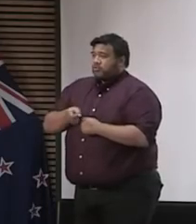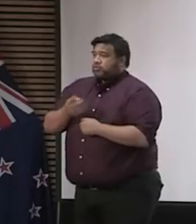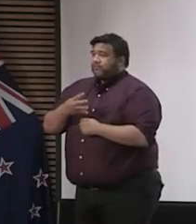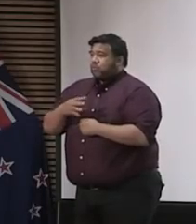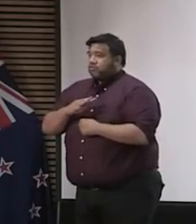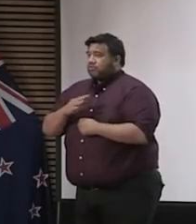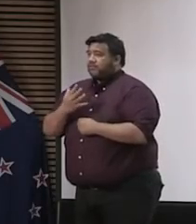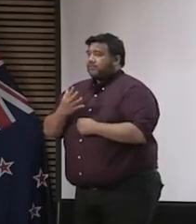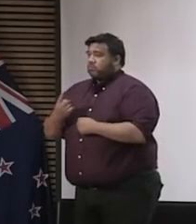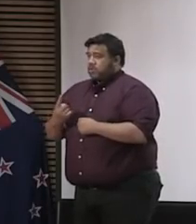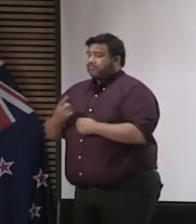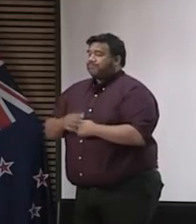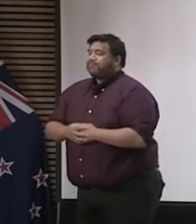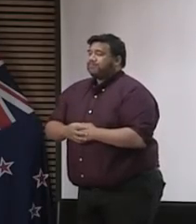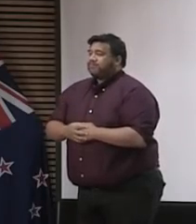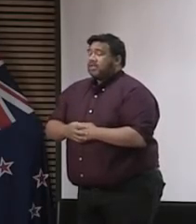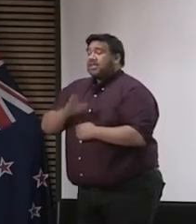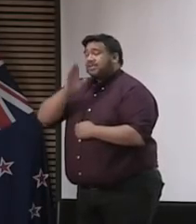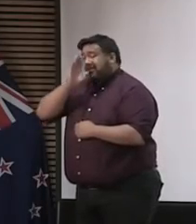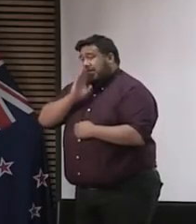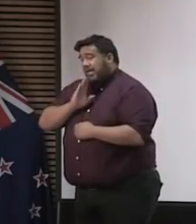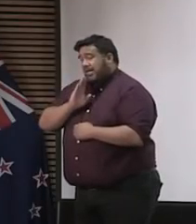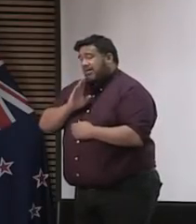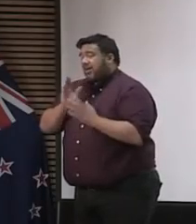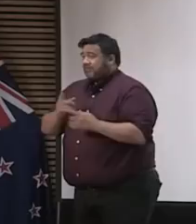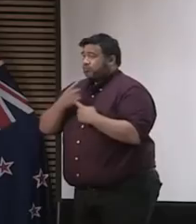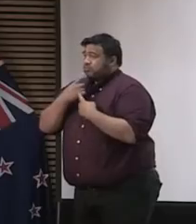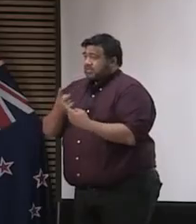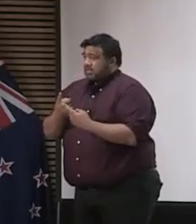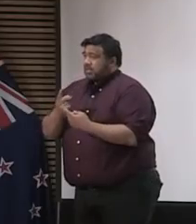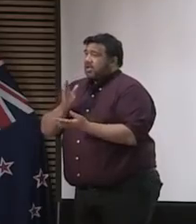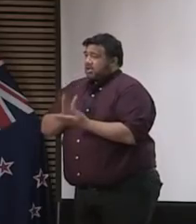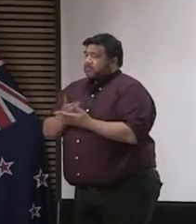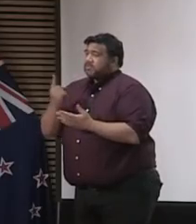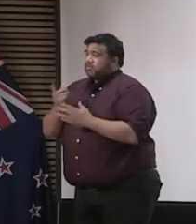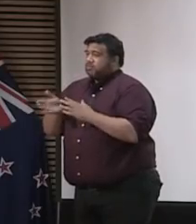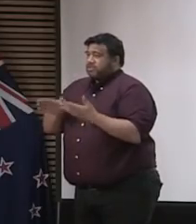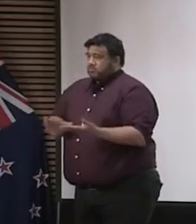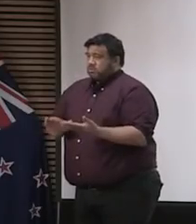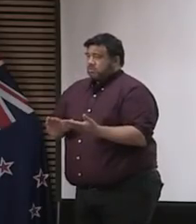Sadly, today I am reporting the death of a woman in her 80s who was one of the residents